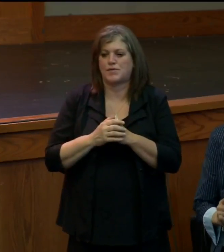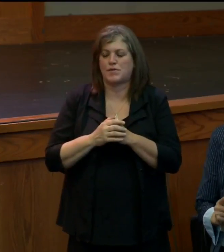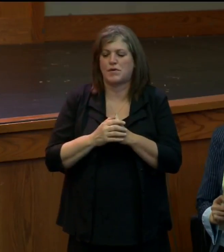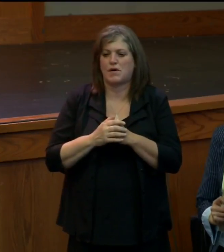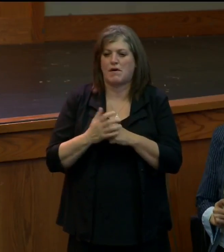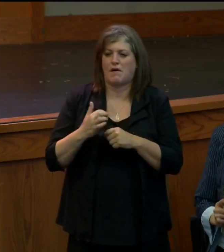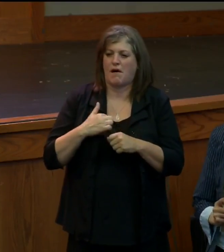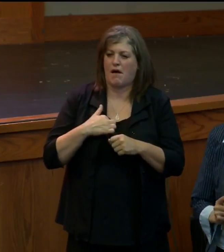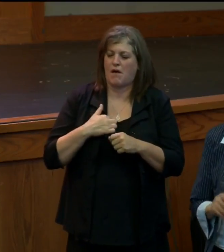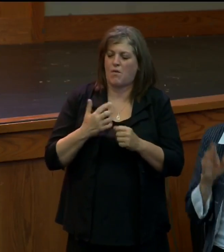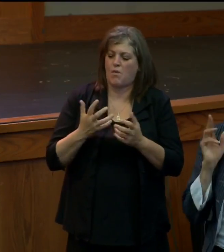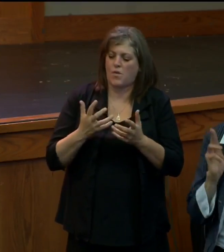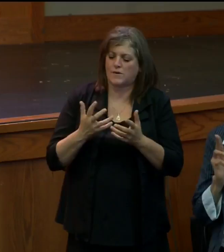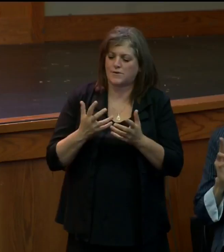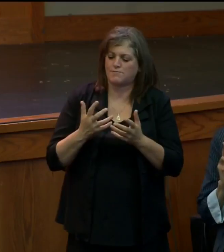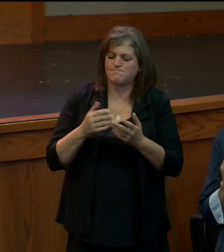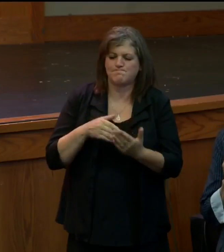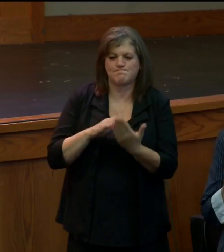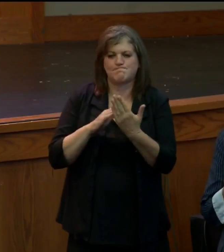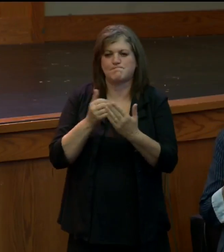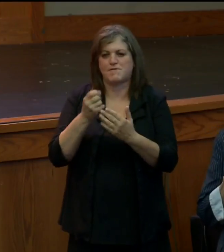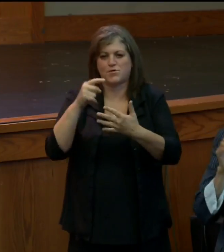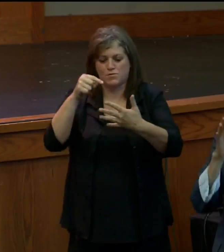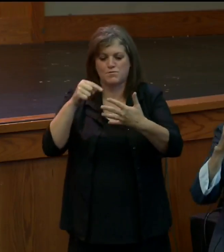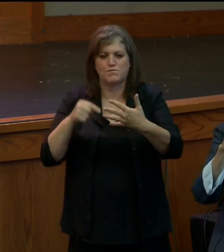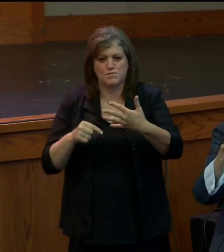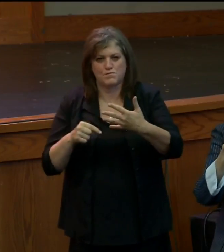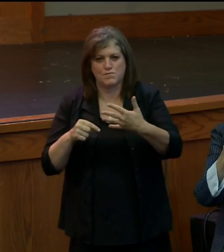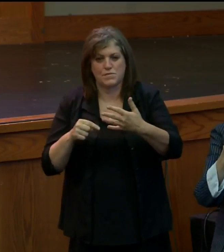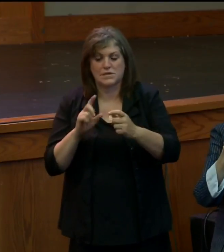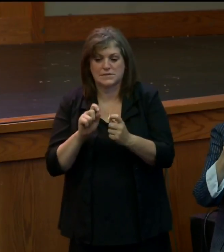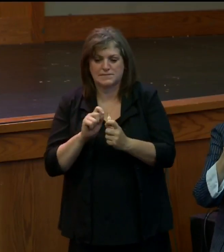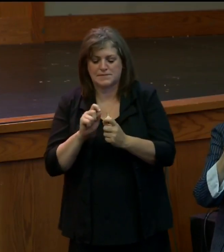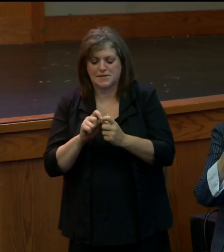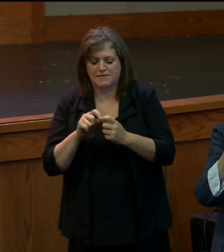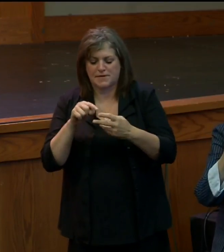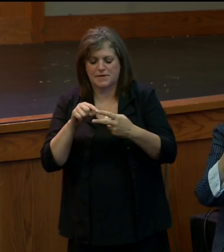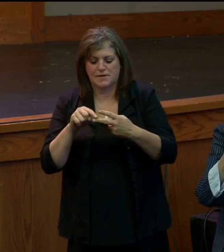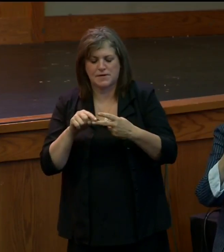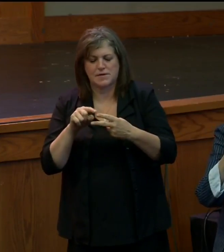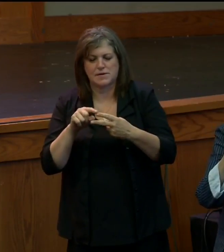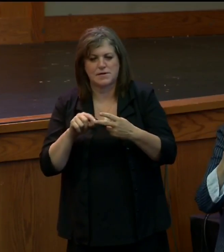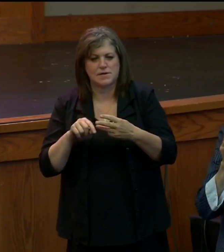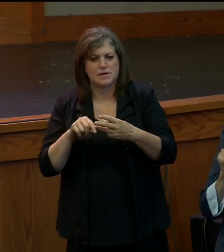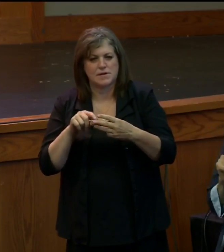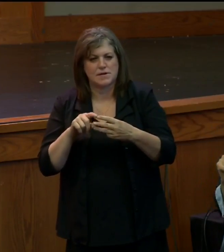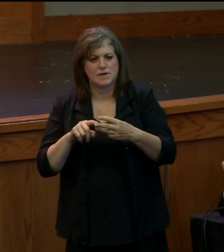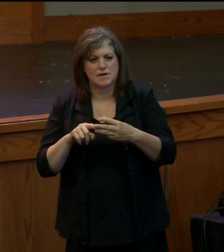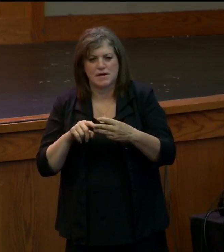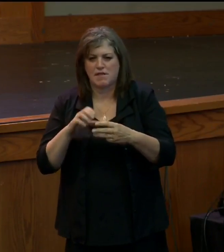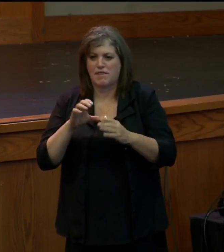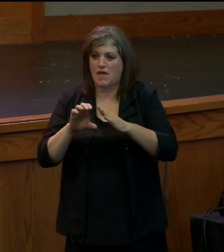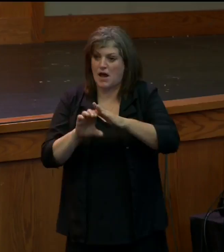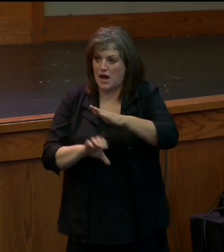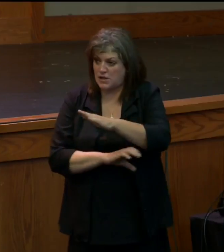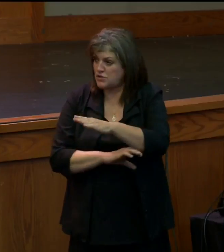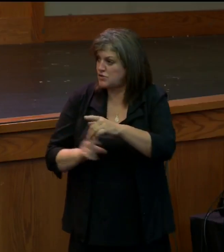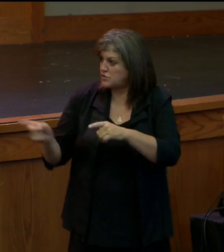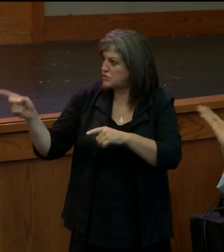SO I WANTED TO ADDRESS A FEW POINTS SPECIFICALLY ON THE CONSTITUTION THAT HAS BEEN PROPOSED.